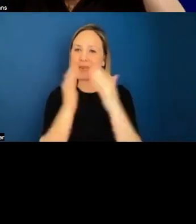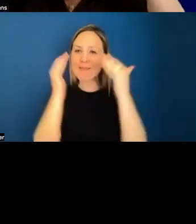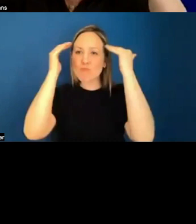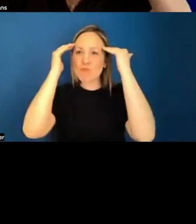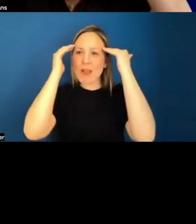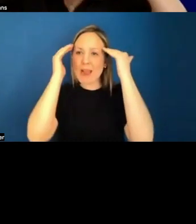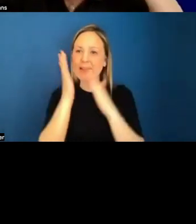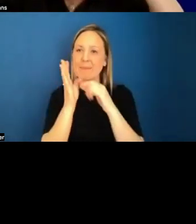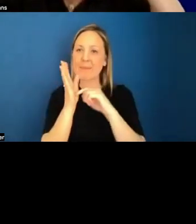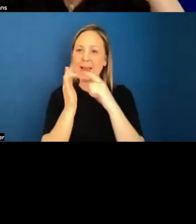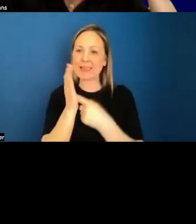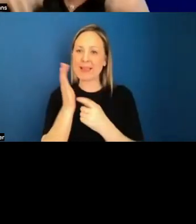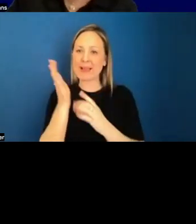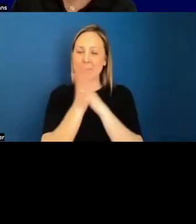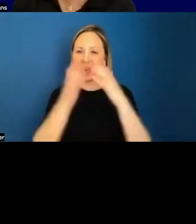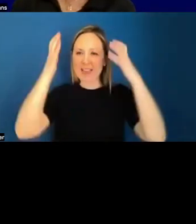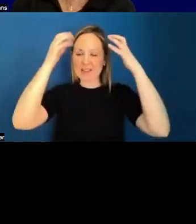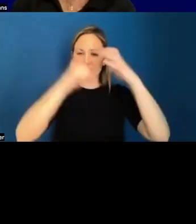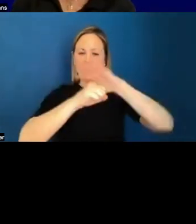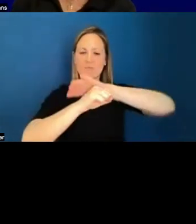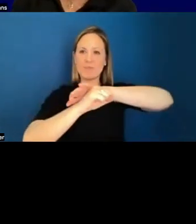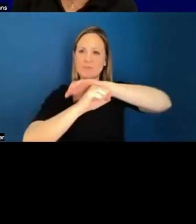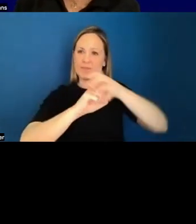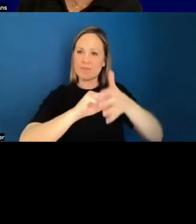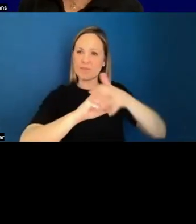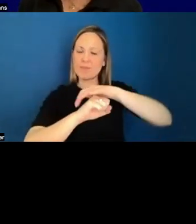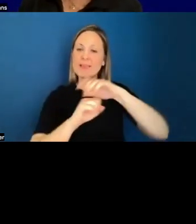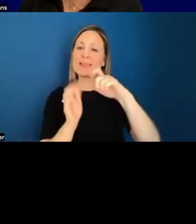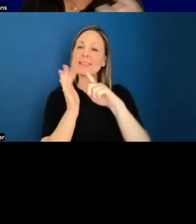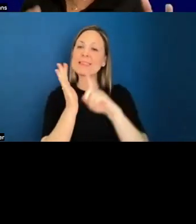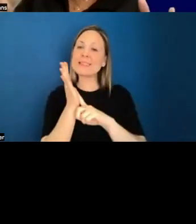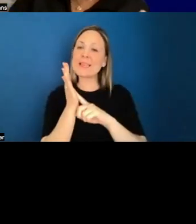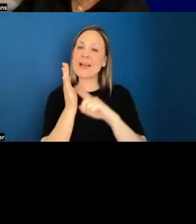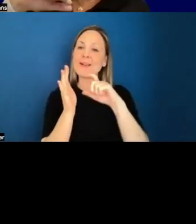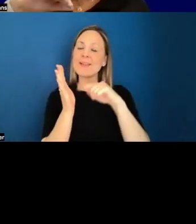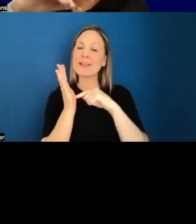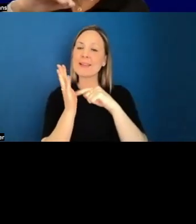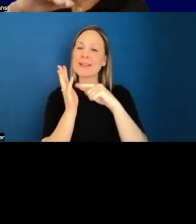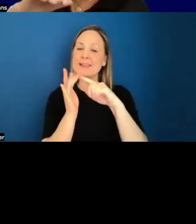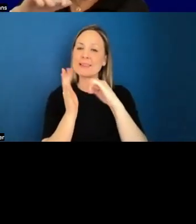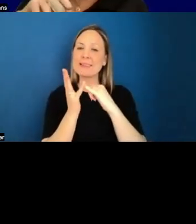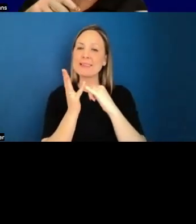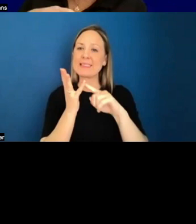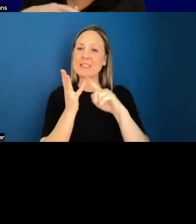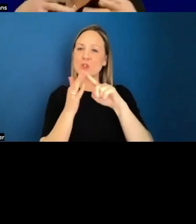brain's outer most layer of cell tissue. Its appearance has many grooves which are